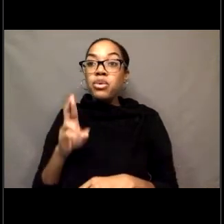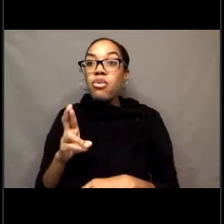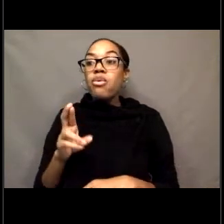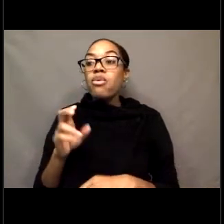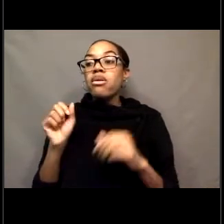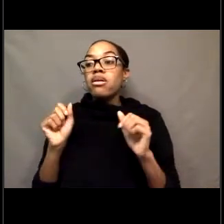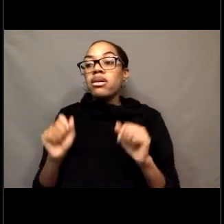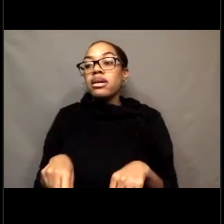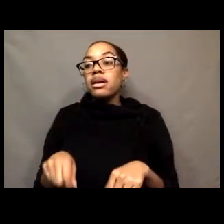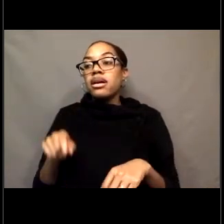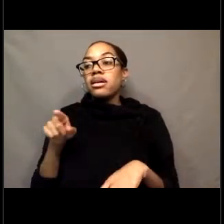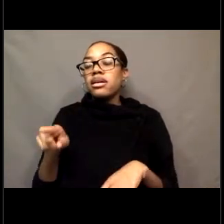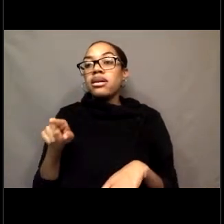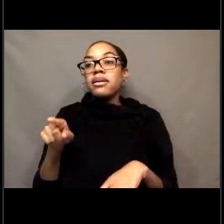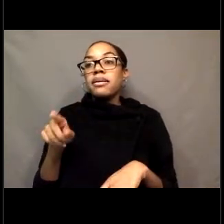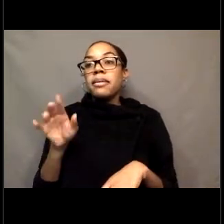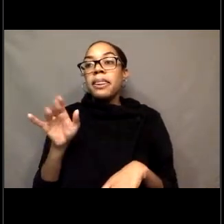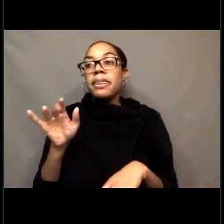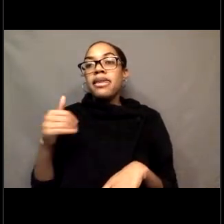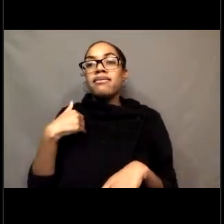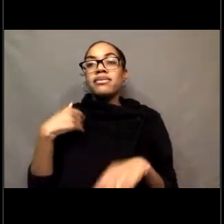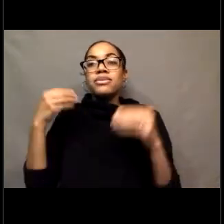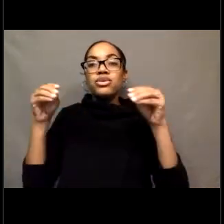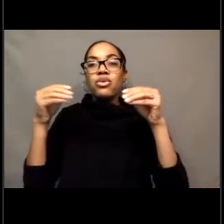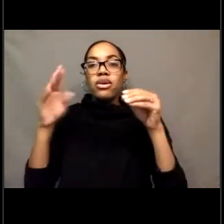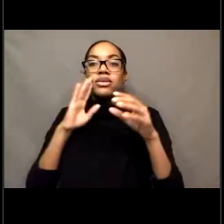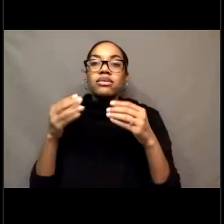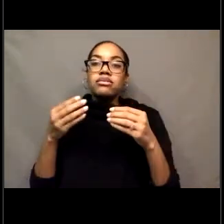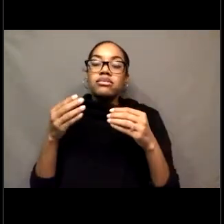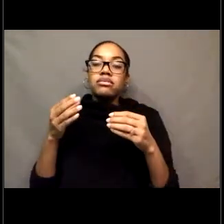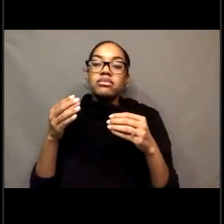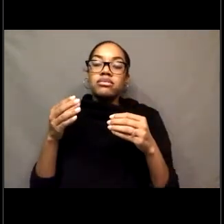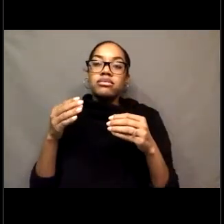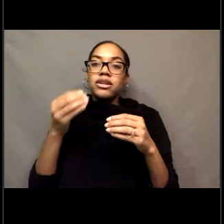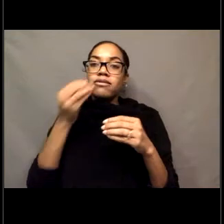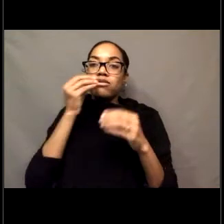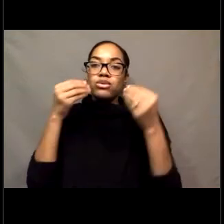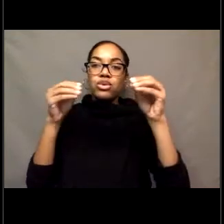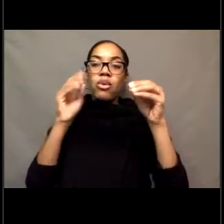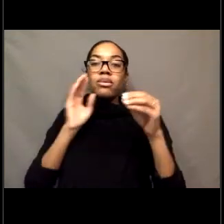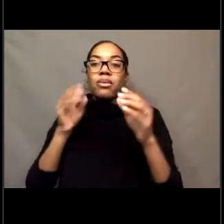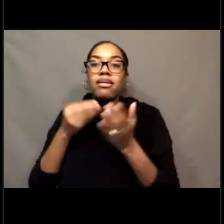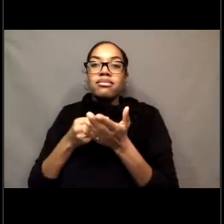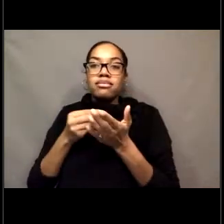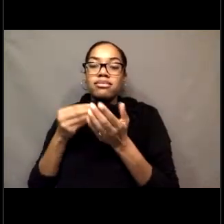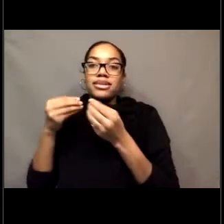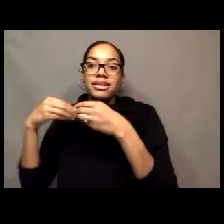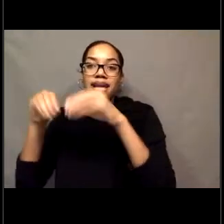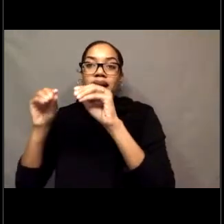or there are some grocery stores that sell abalone and a few restaurants that will sell them they get their abalone from the farms.